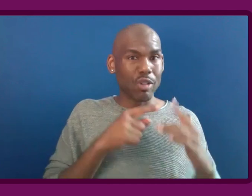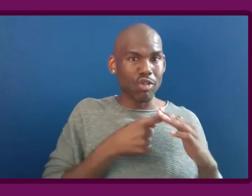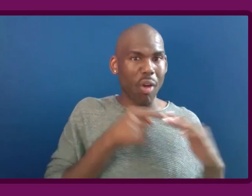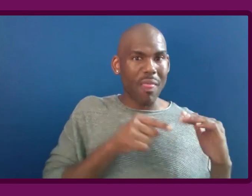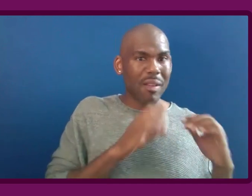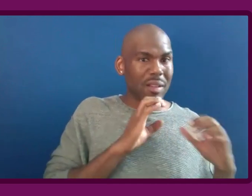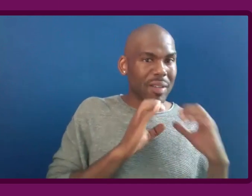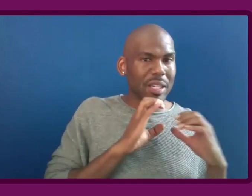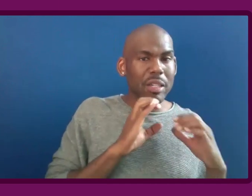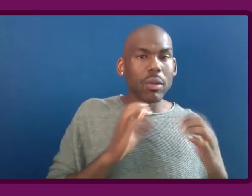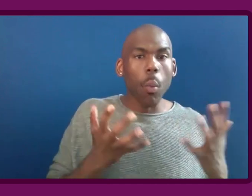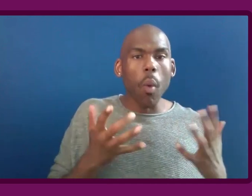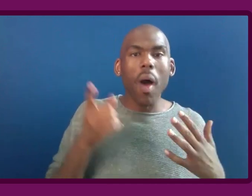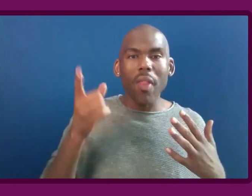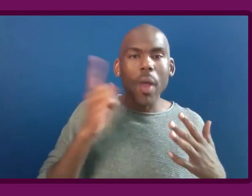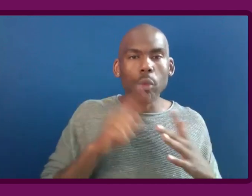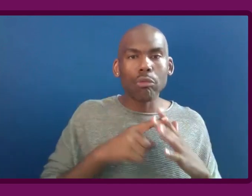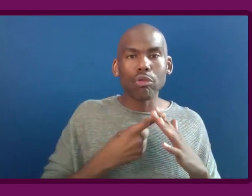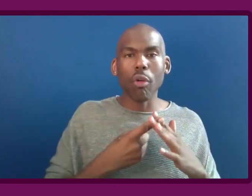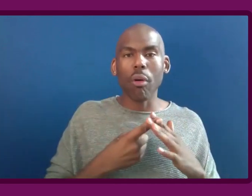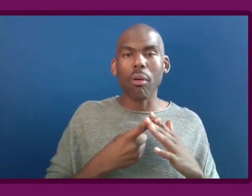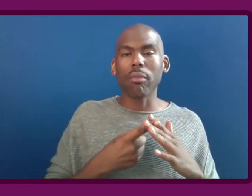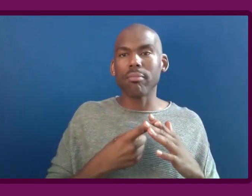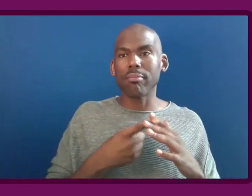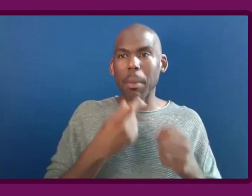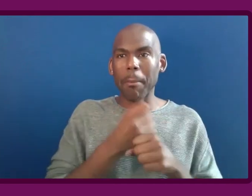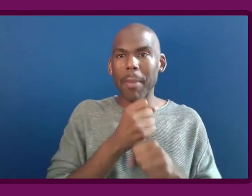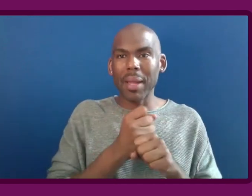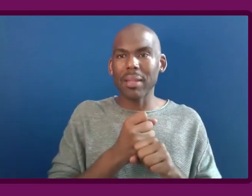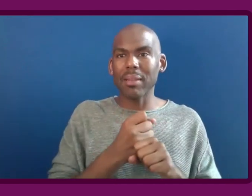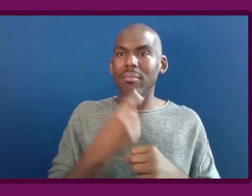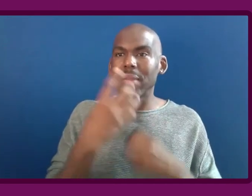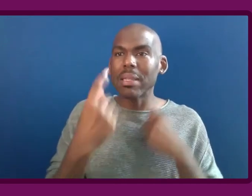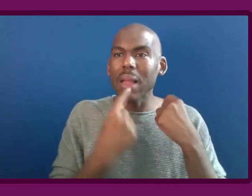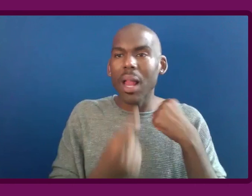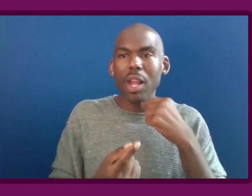will come back in some other kind of way or in another life, but in this one particularly,